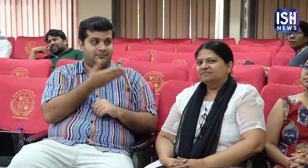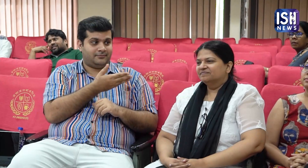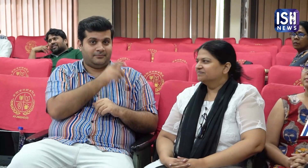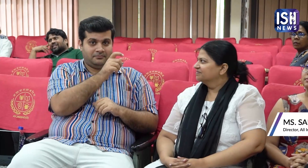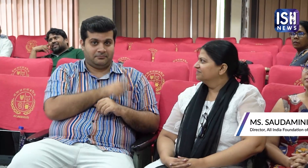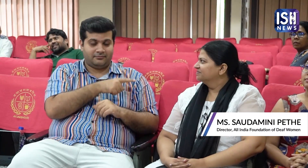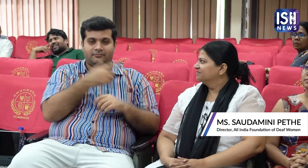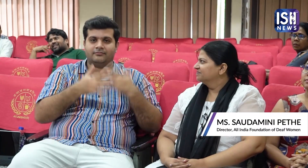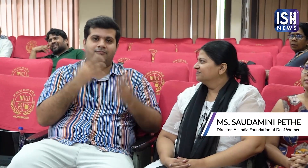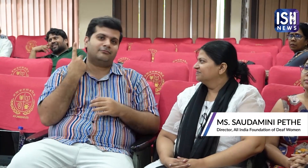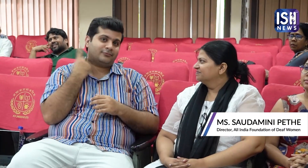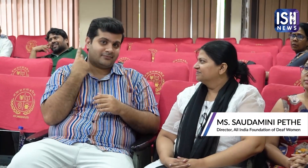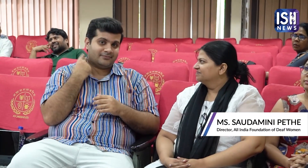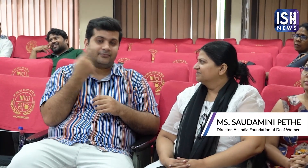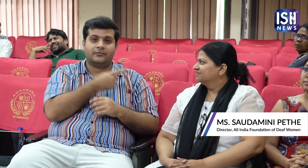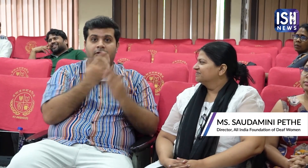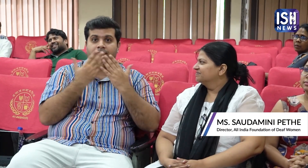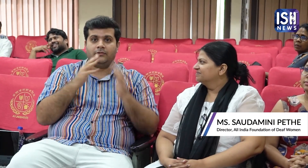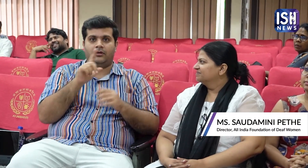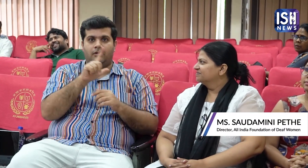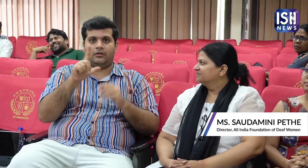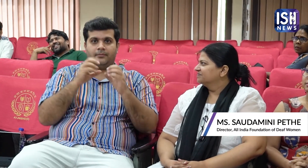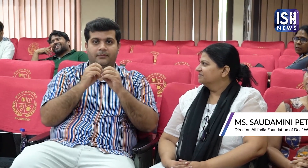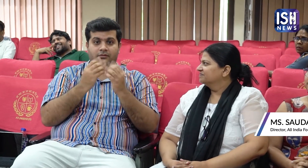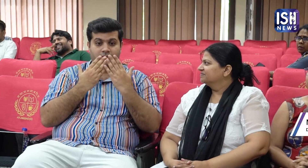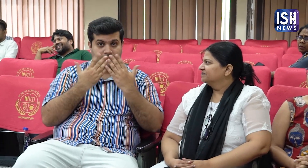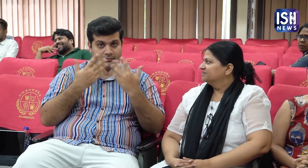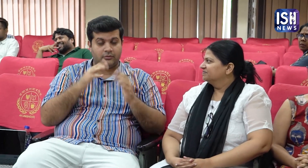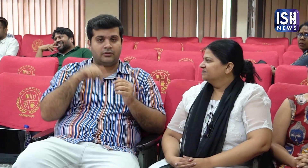This is her Sign Name - Saudamini Pethe and she has completed her LLB.